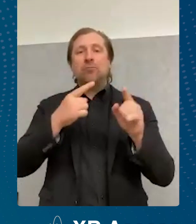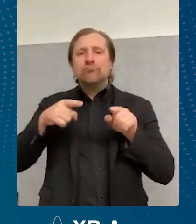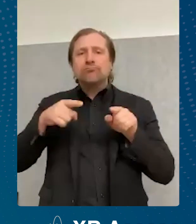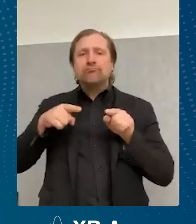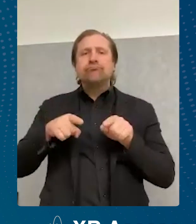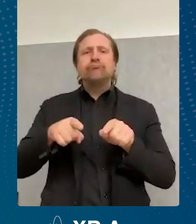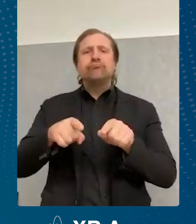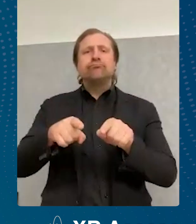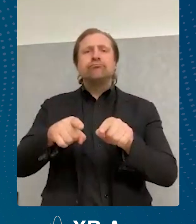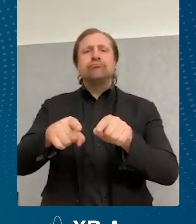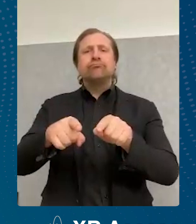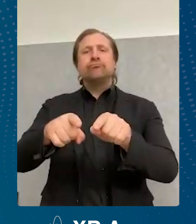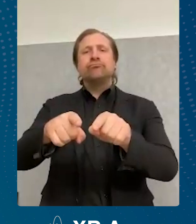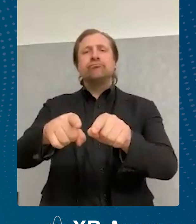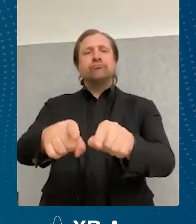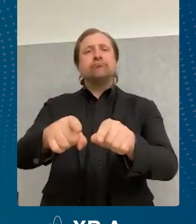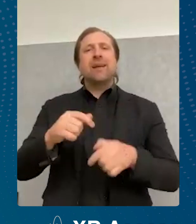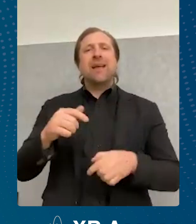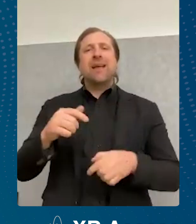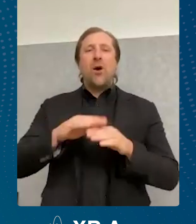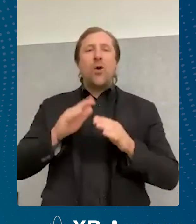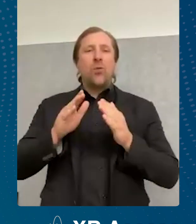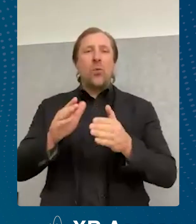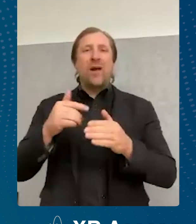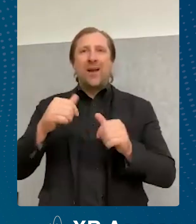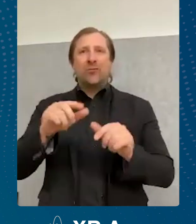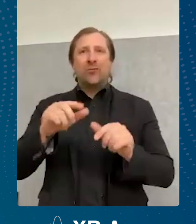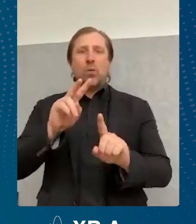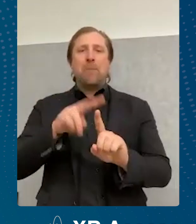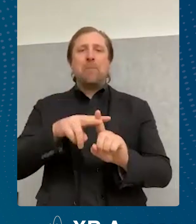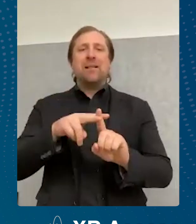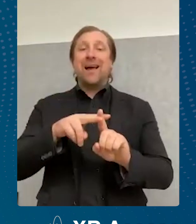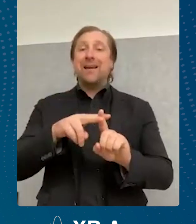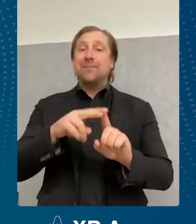And along the way, I try to apply as many learning theories